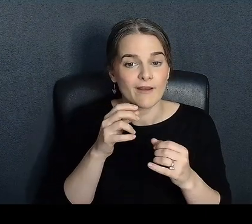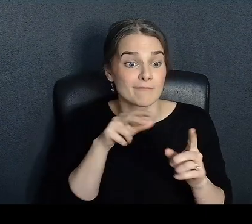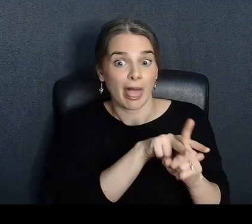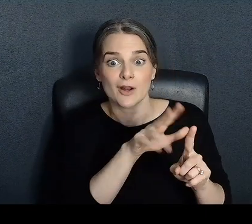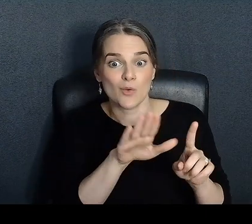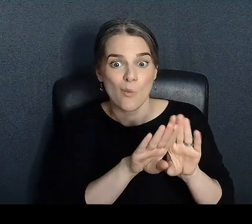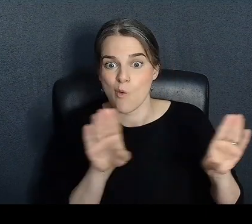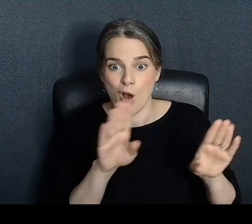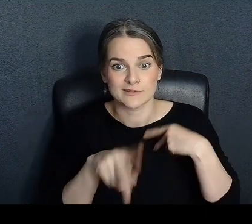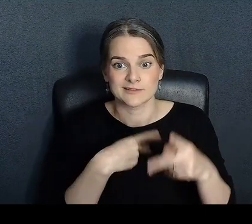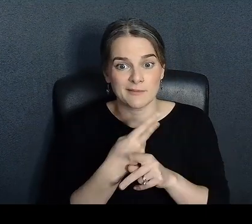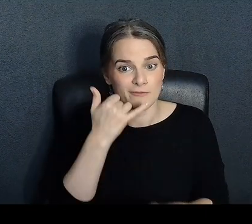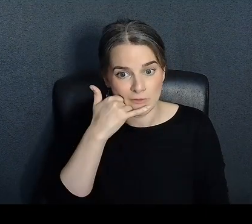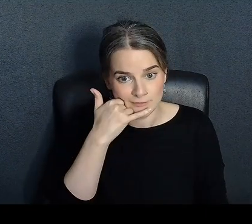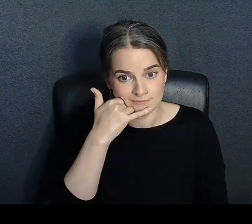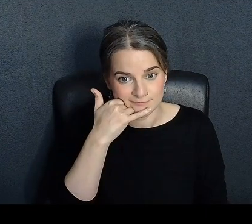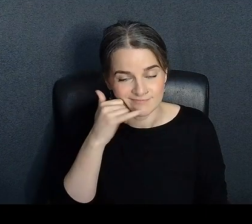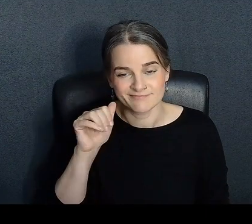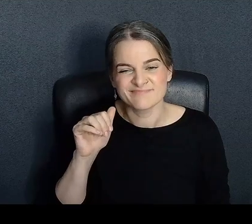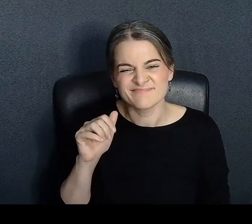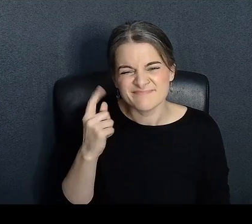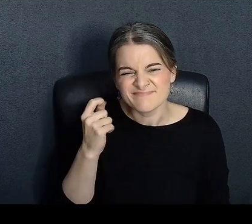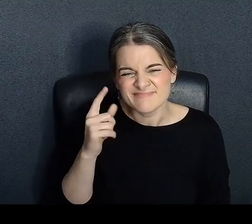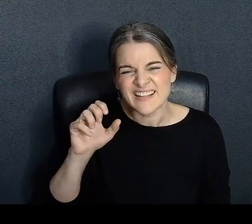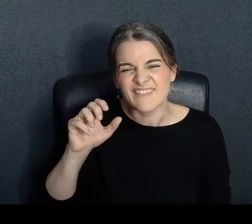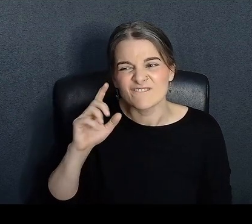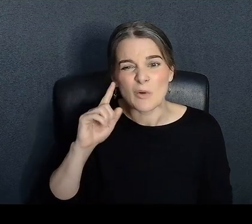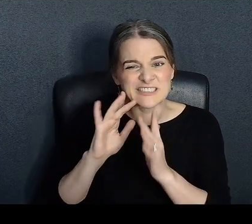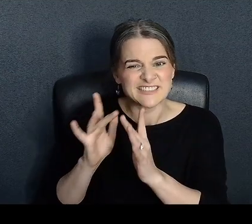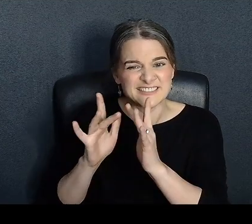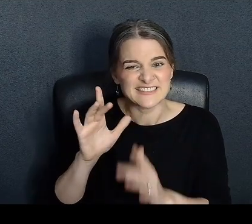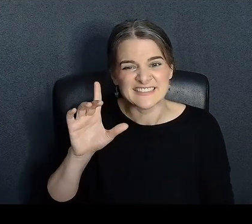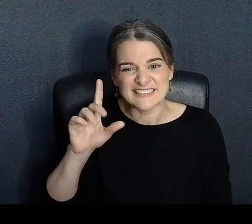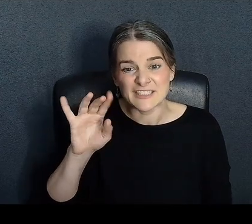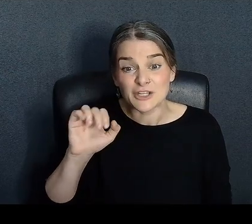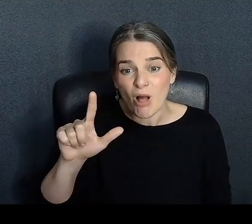because there is a lot of static on a digital line.